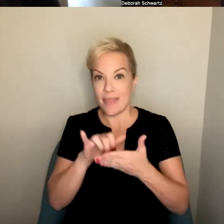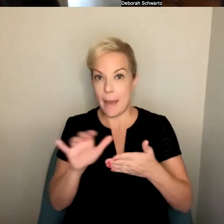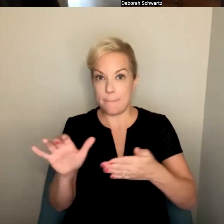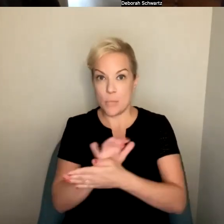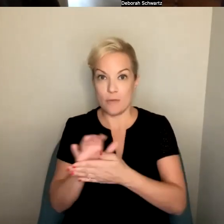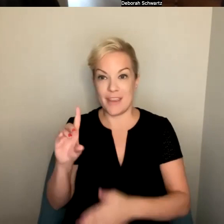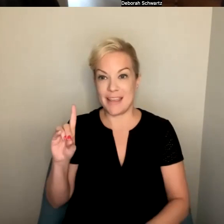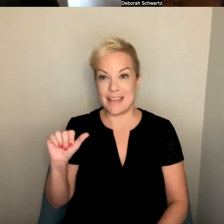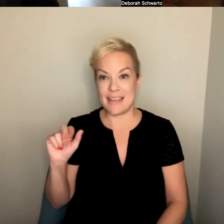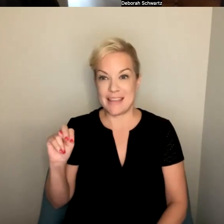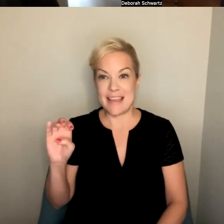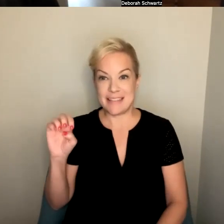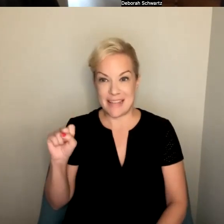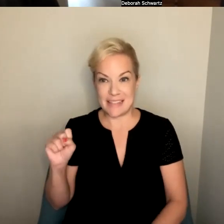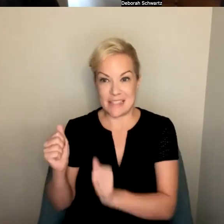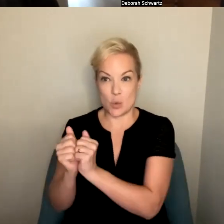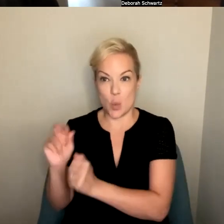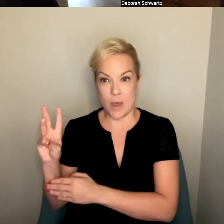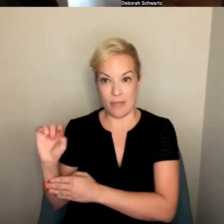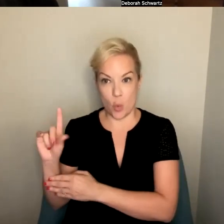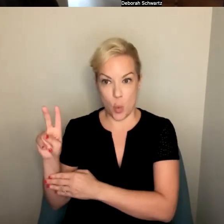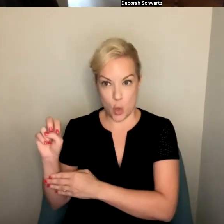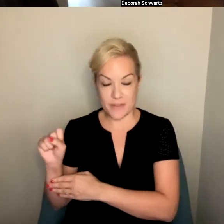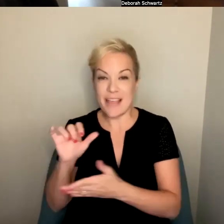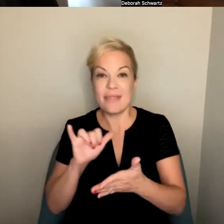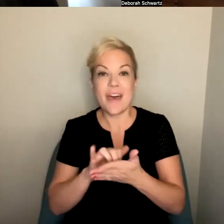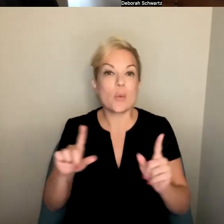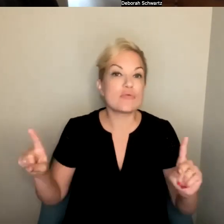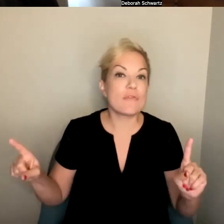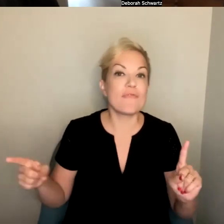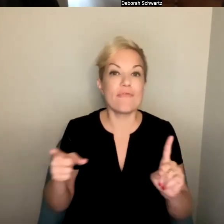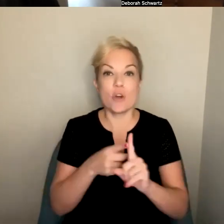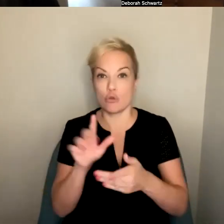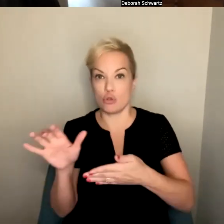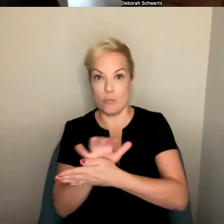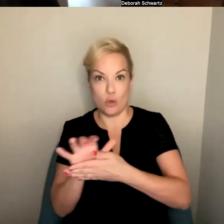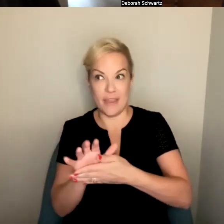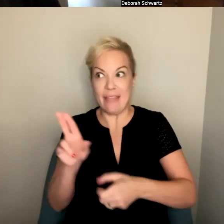actual Indigenous language was spoken, and that was produced in the 1990s and we're still far